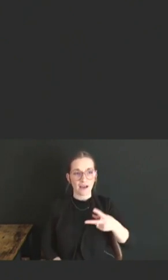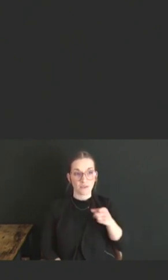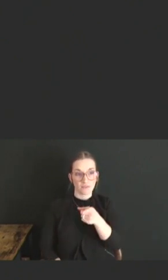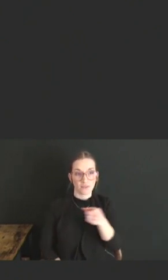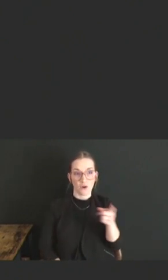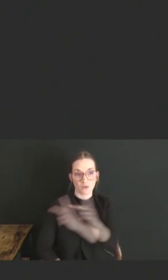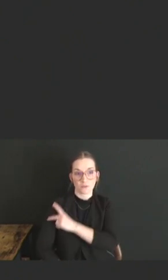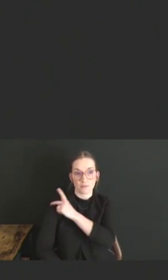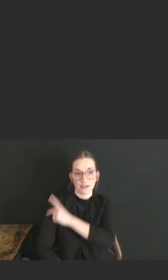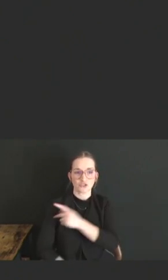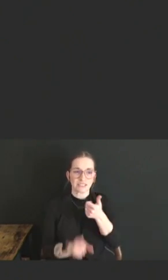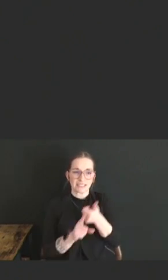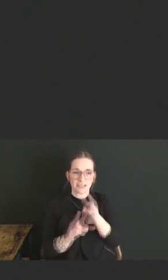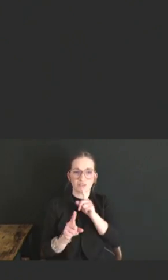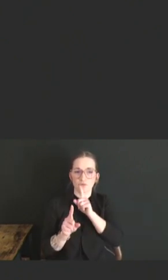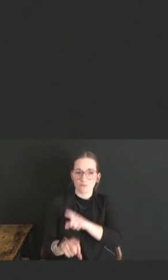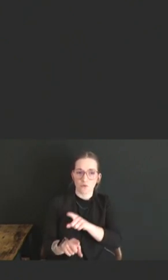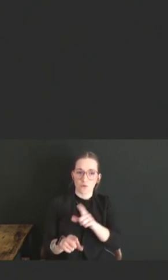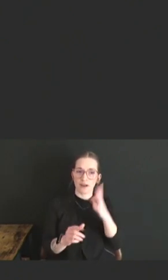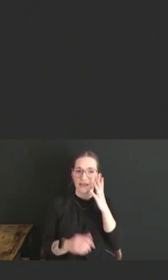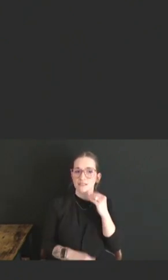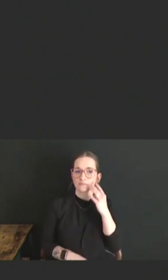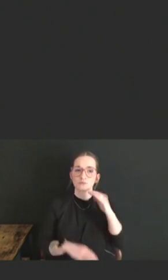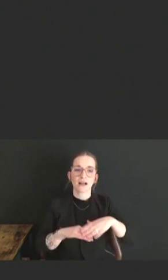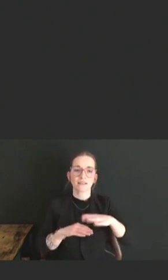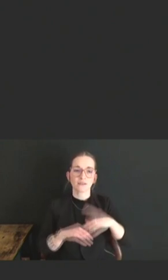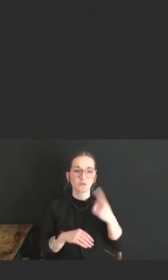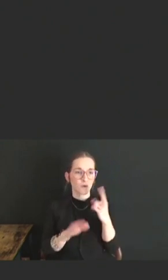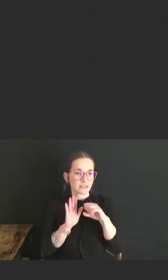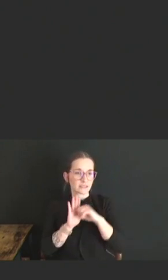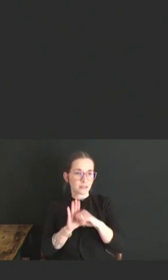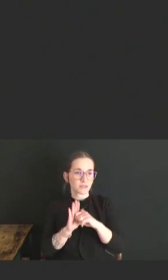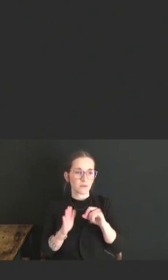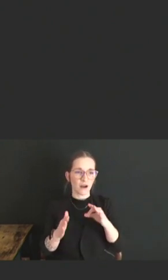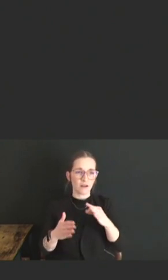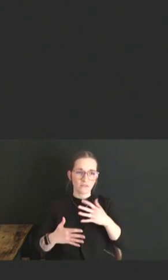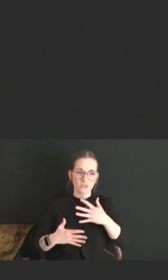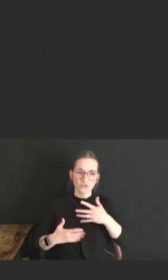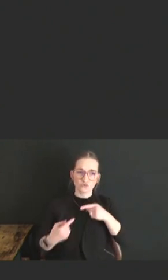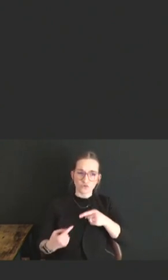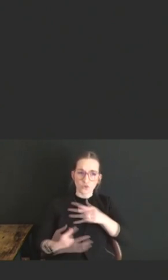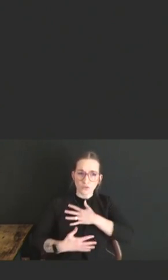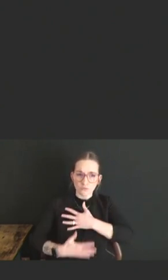self-reported experiencing at least one symptom of shortness of breath, chest-pain, palpitations,